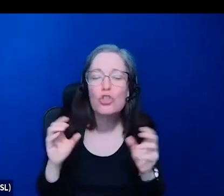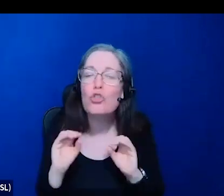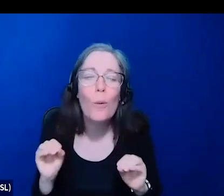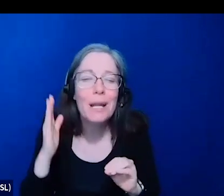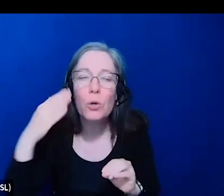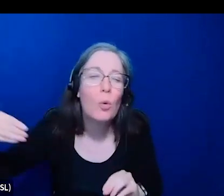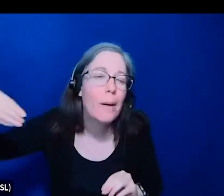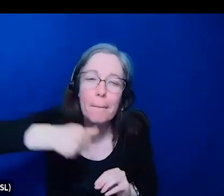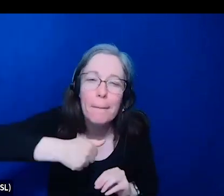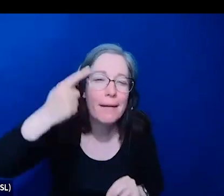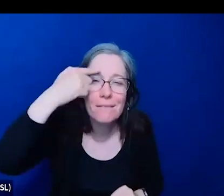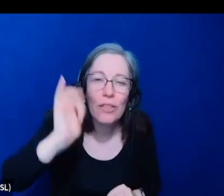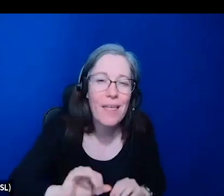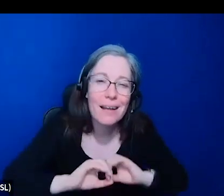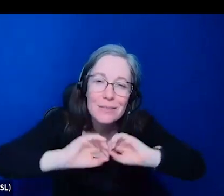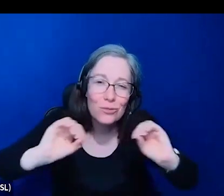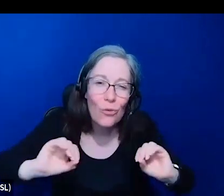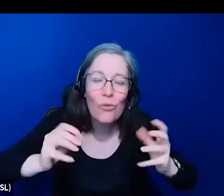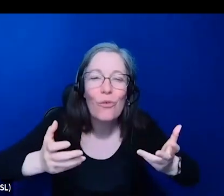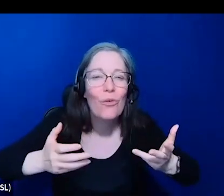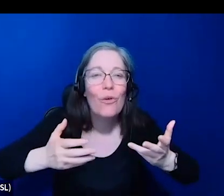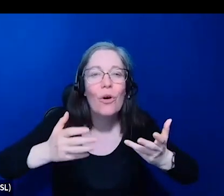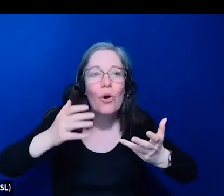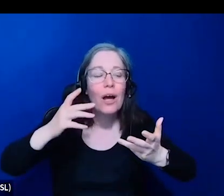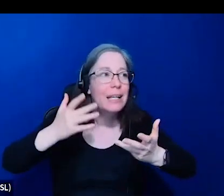It's a super daunting task, and it would probably take forever.